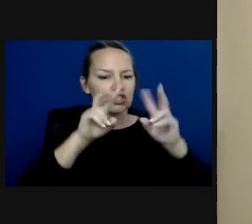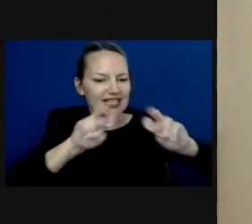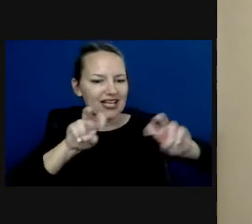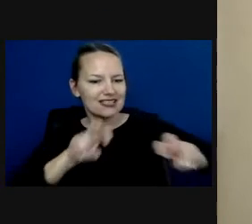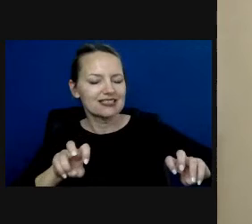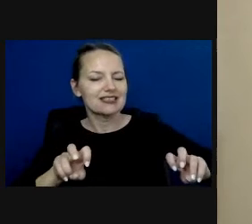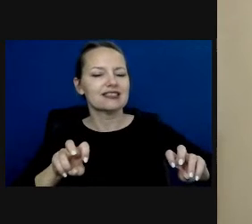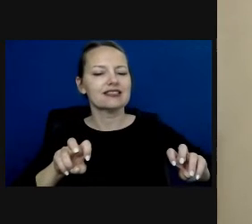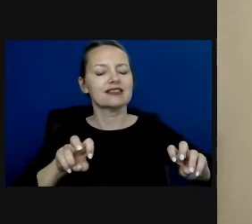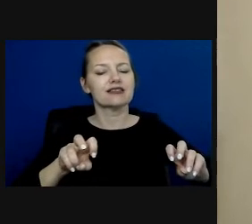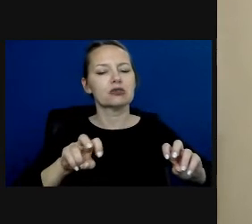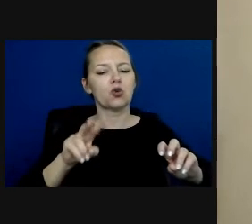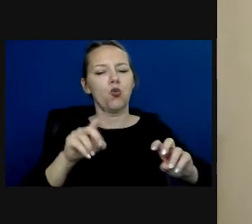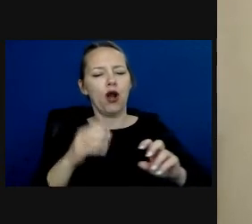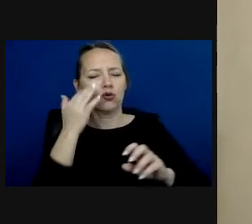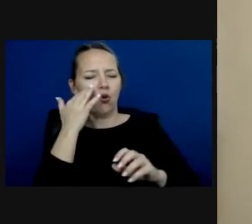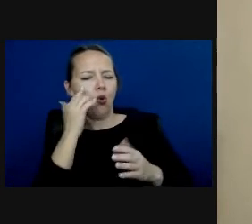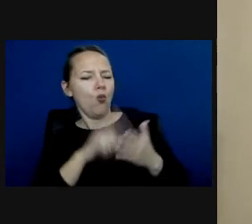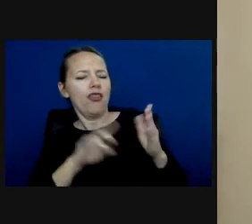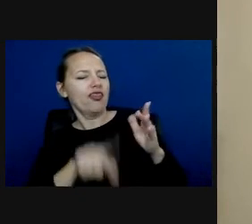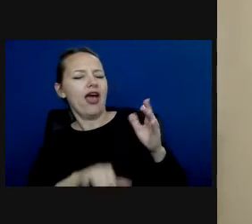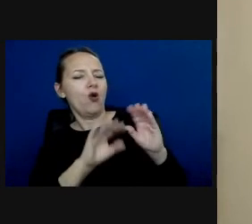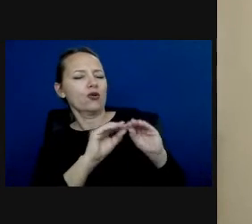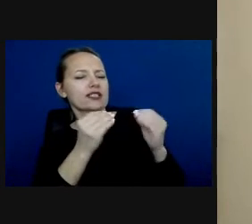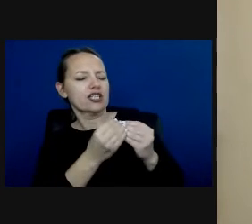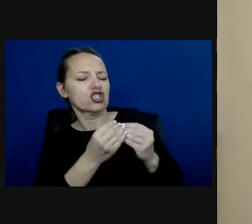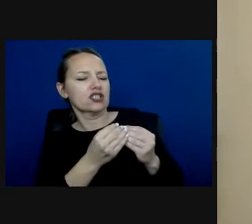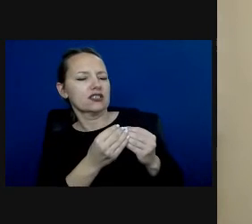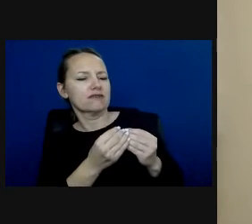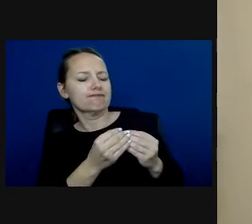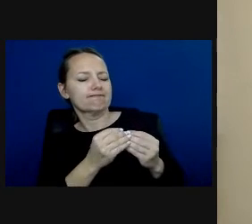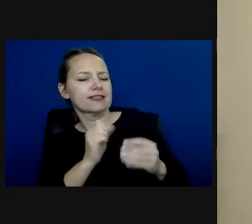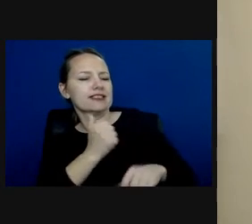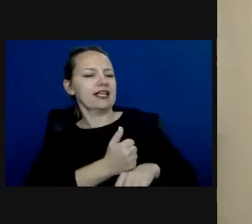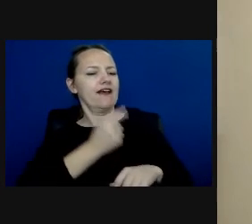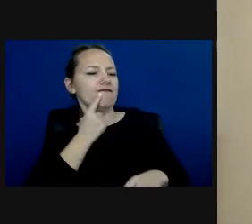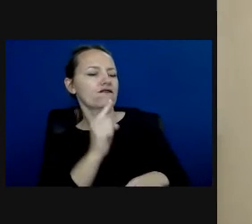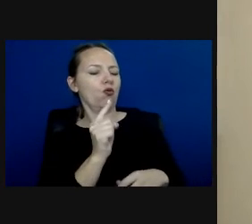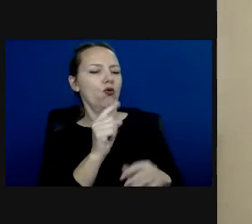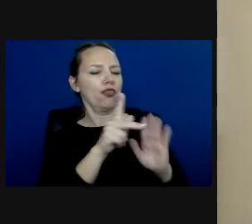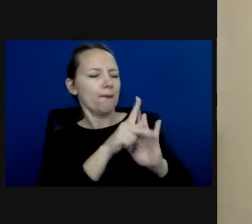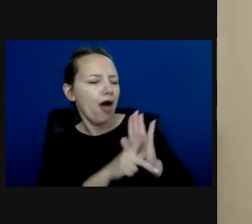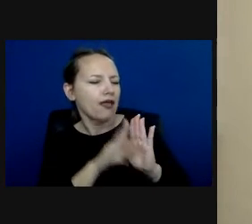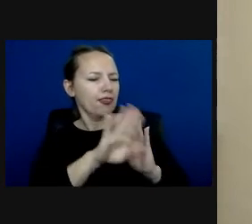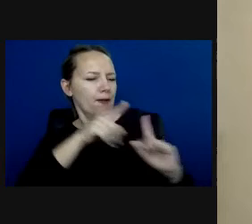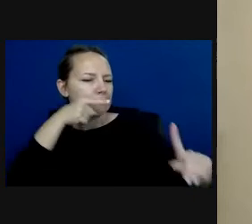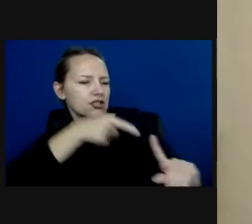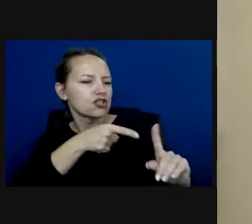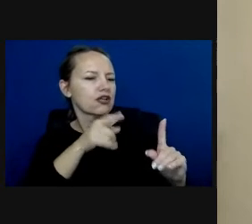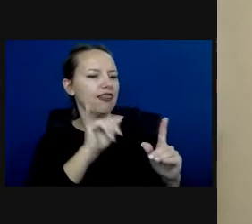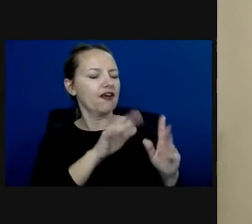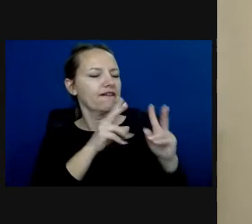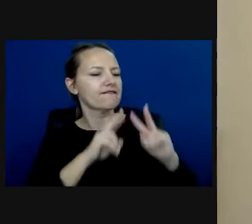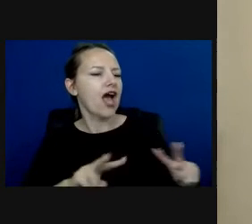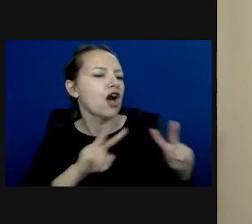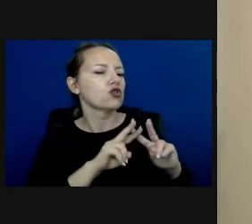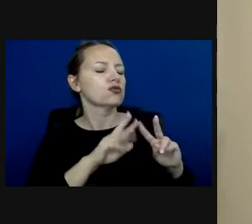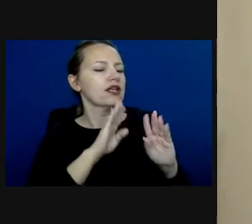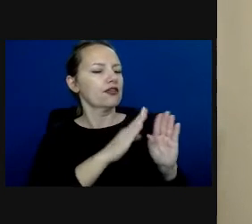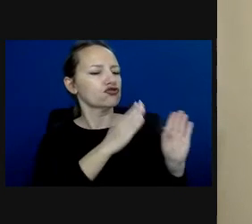what the organization stands for as described in the policy, mission, vision, values, and strategic planning.